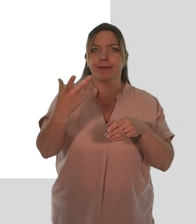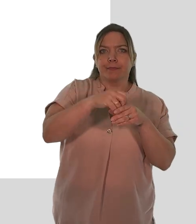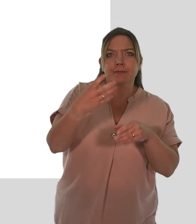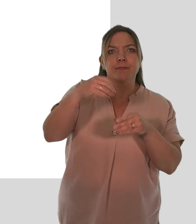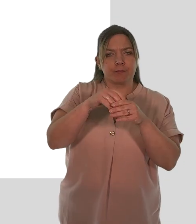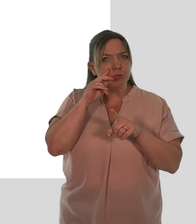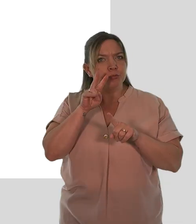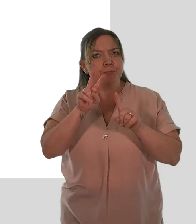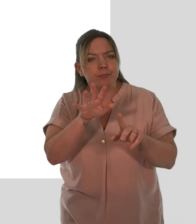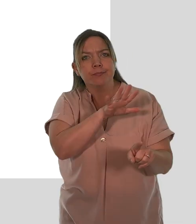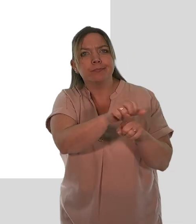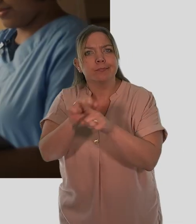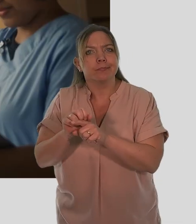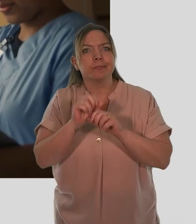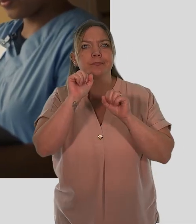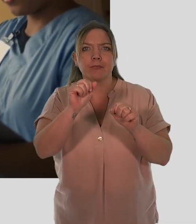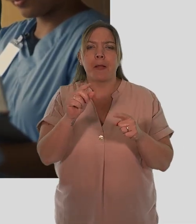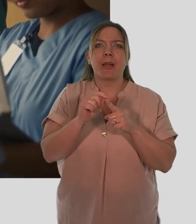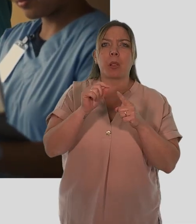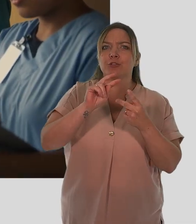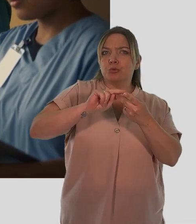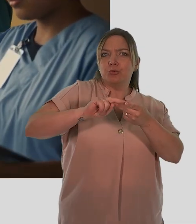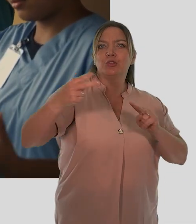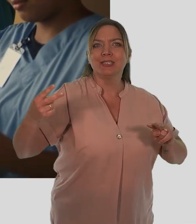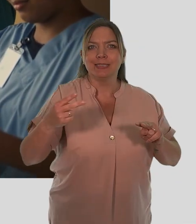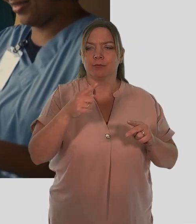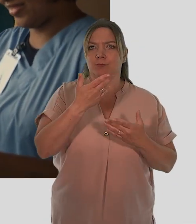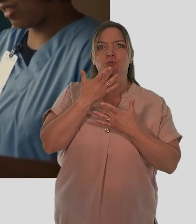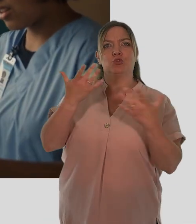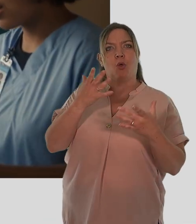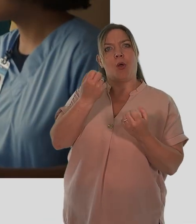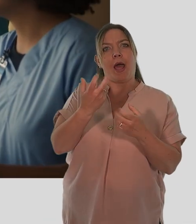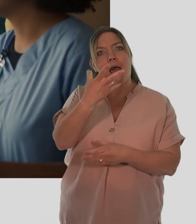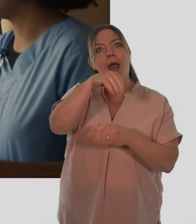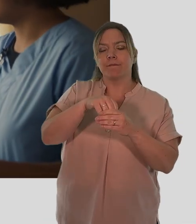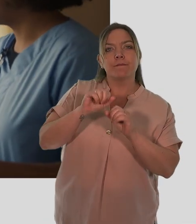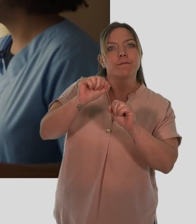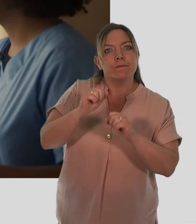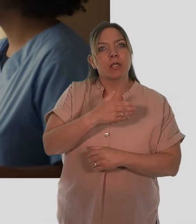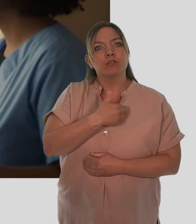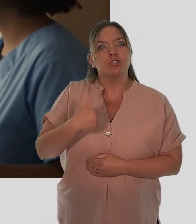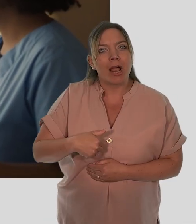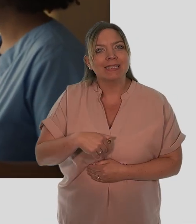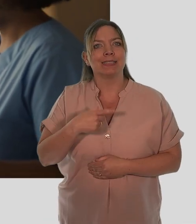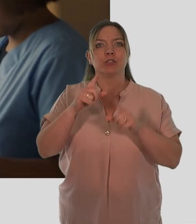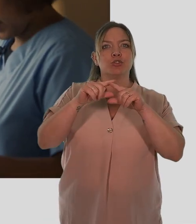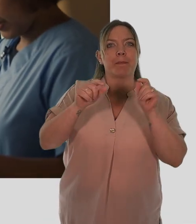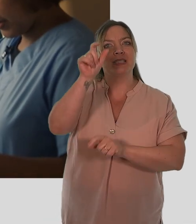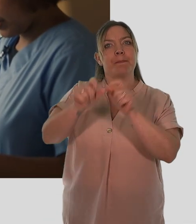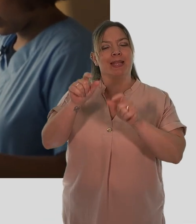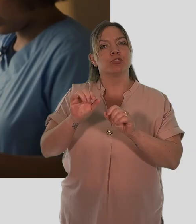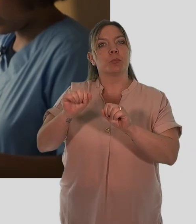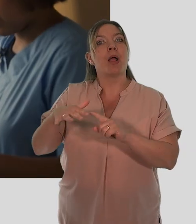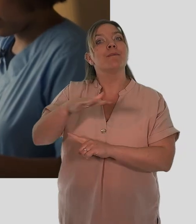and have enabled the refinement of diagnostic criteria to improve the clinical recognition of these brain changes in patients